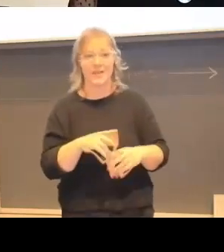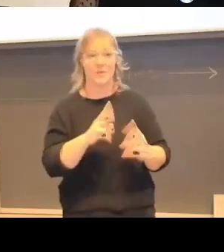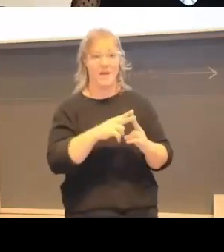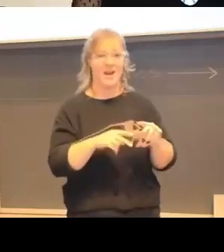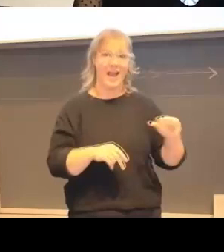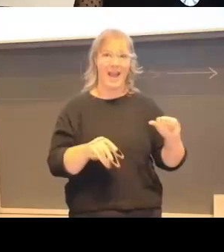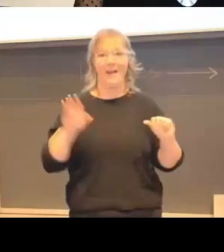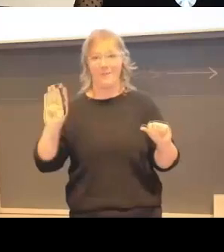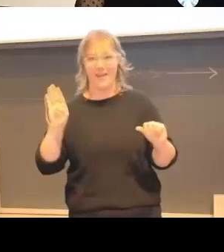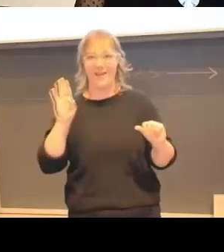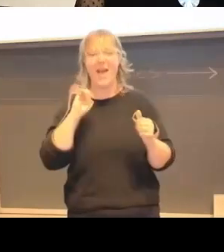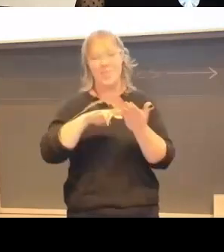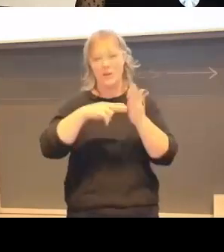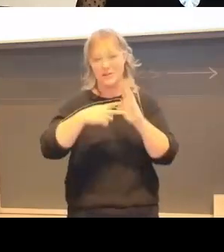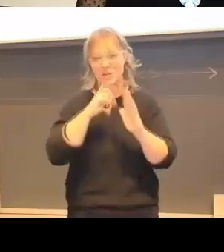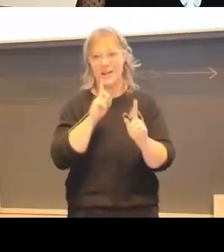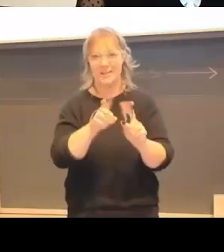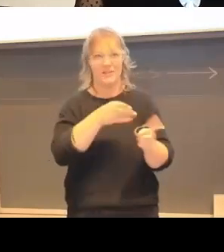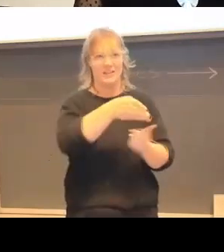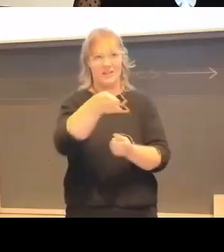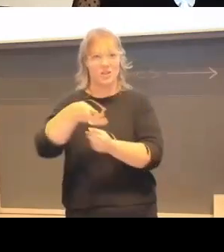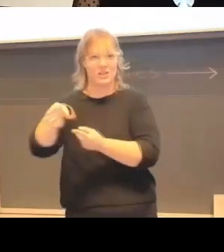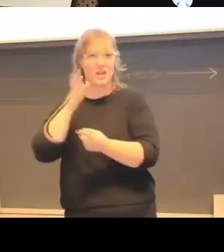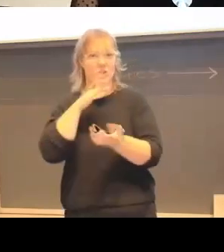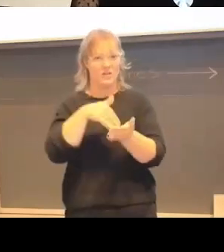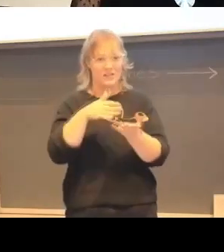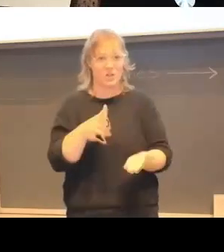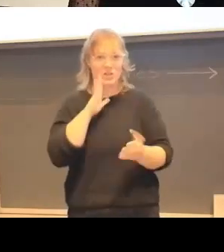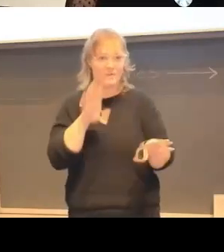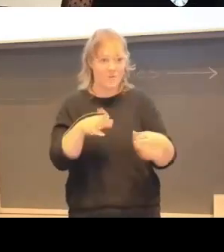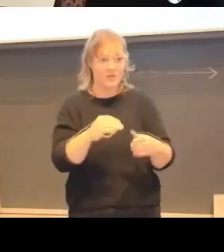different clinical divisions so that Physicians could focus on communication behaviors rather than